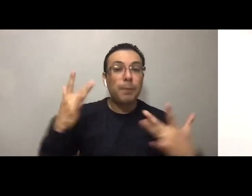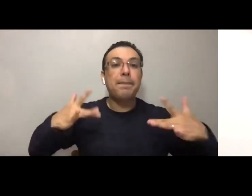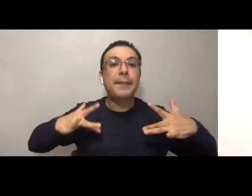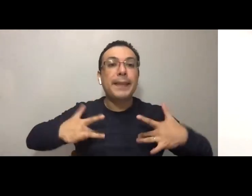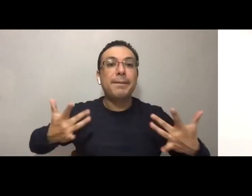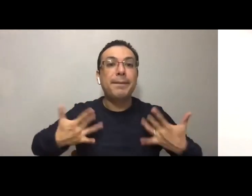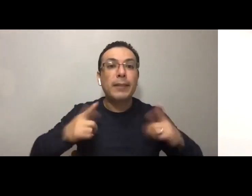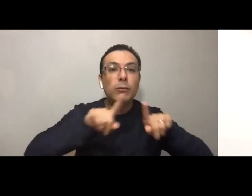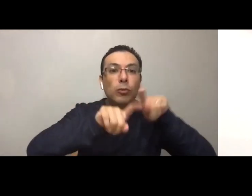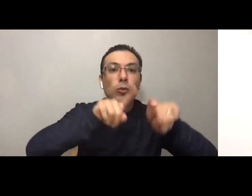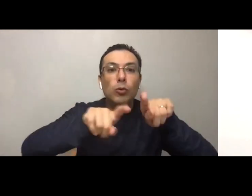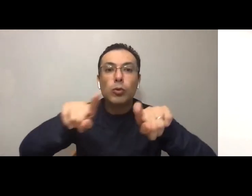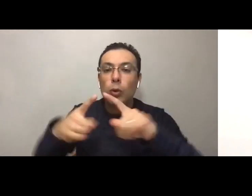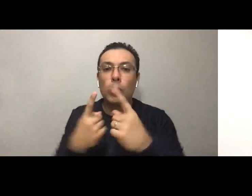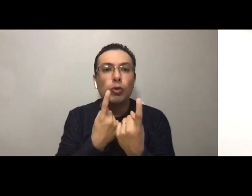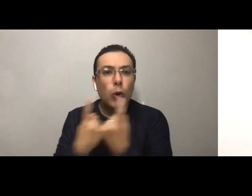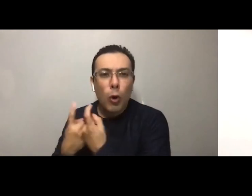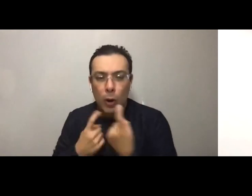and to share what you’re still sitting with,